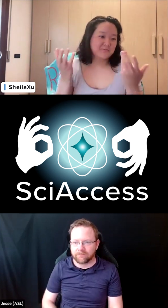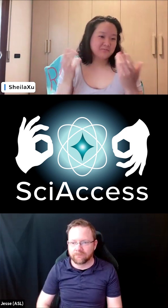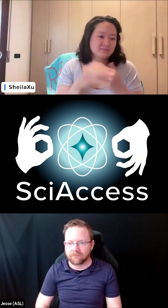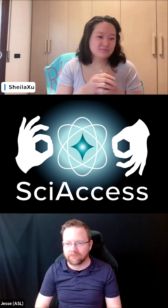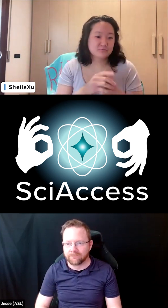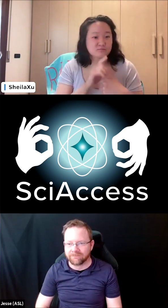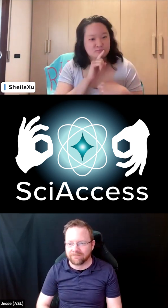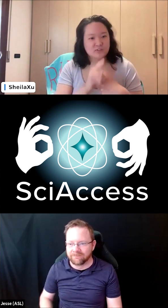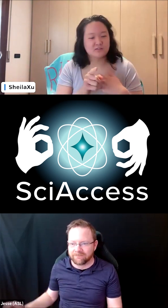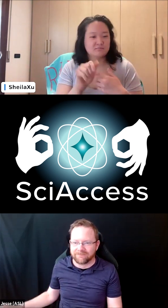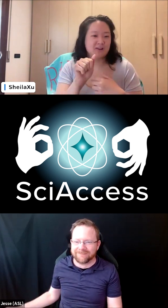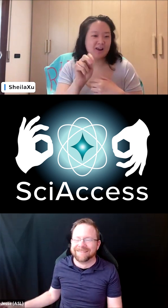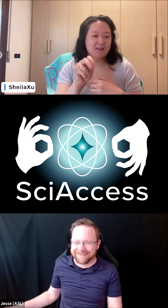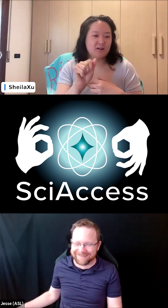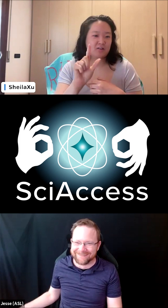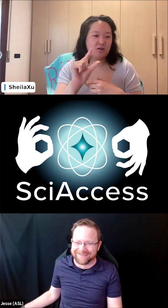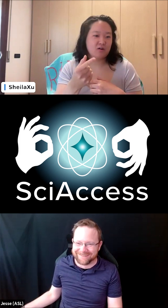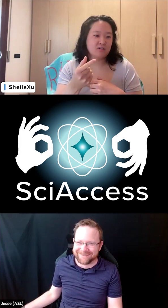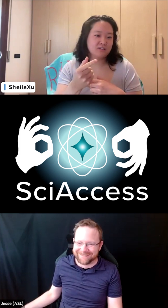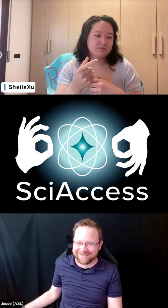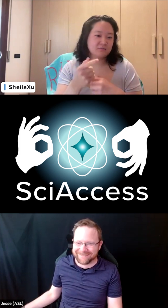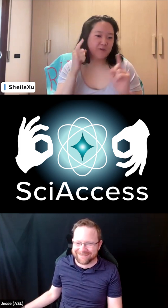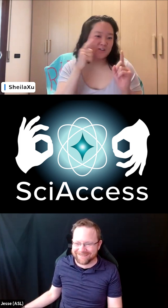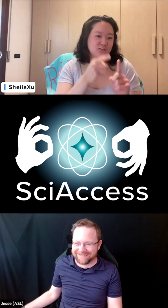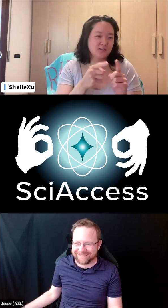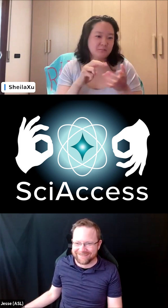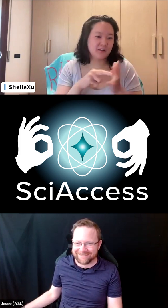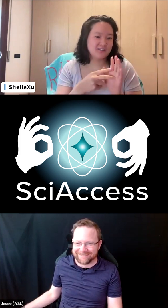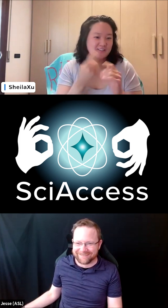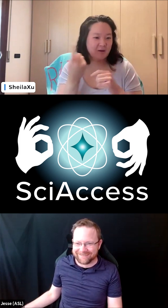The goal would be to have an analog astronaut have the